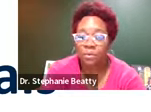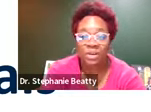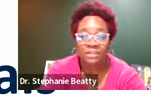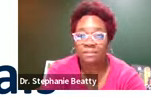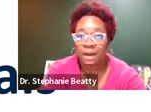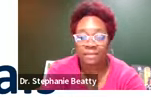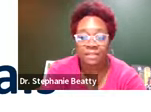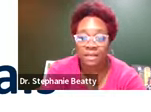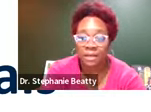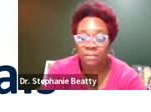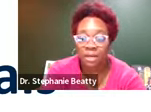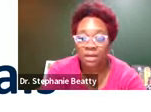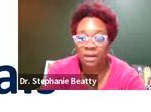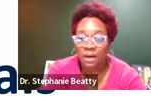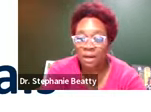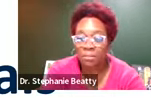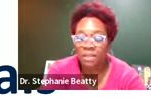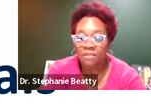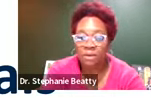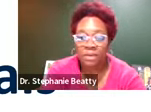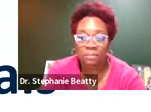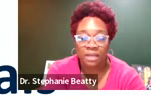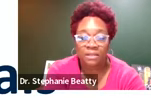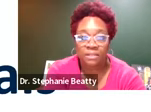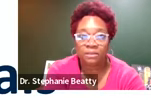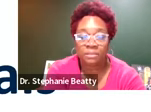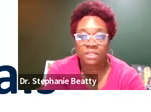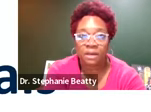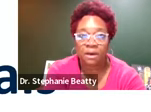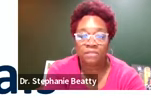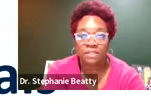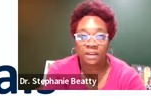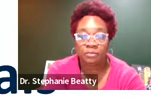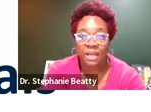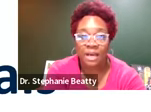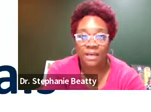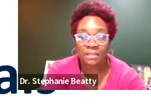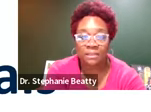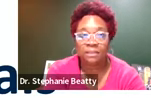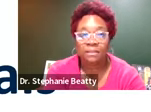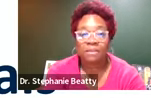Everyone is not the same. Even though they may consider themselves Deafblind,